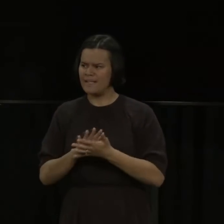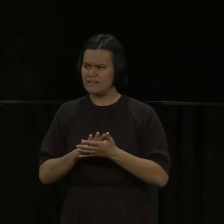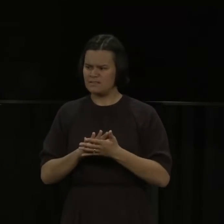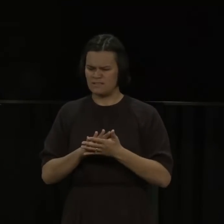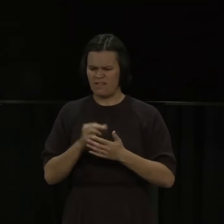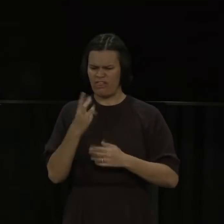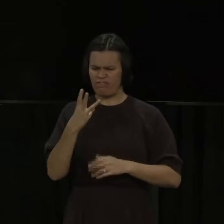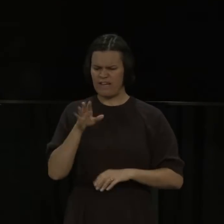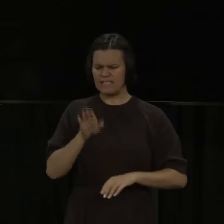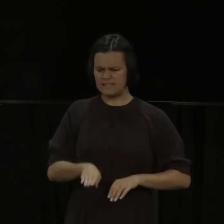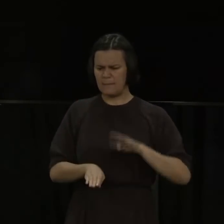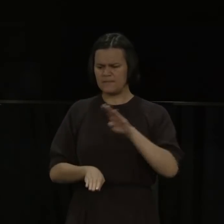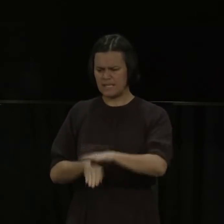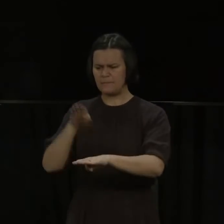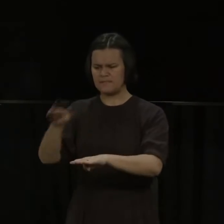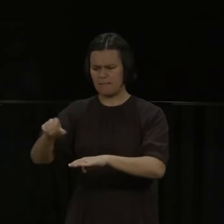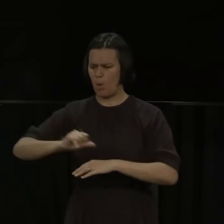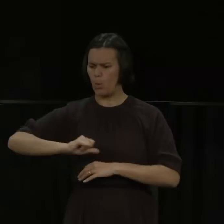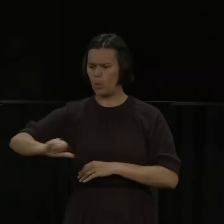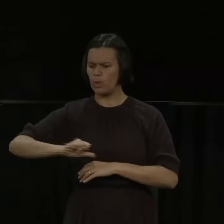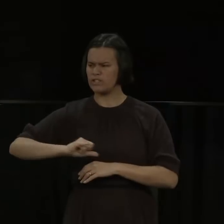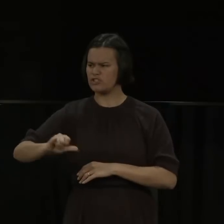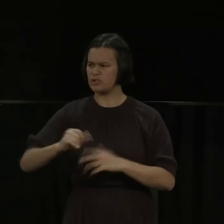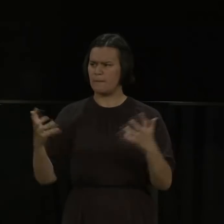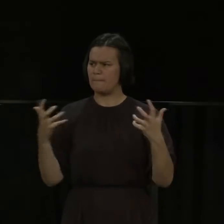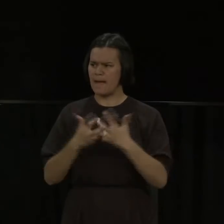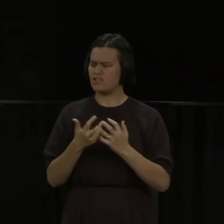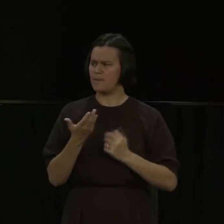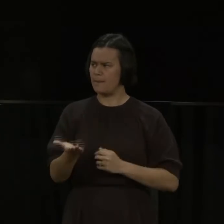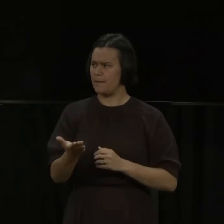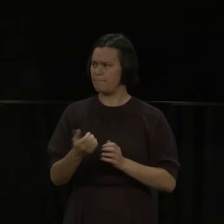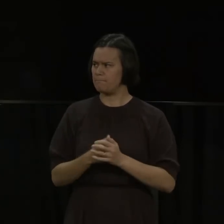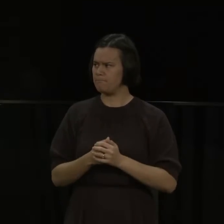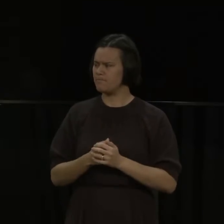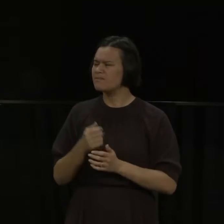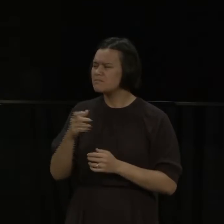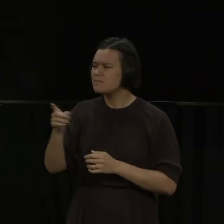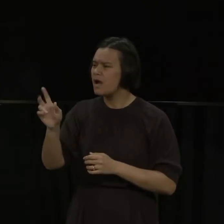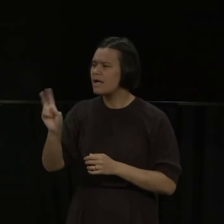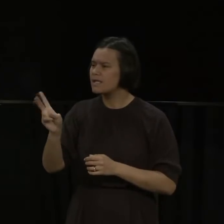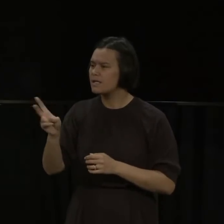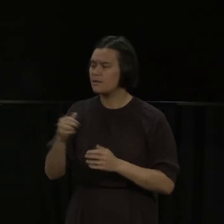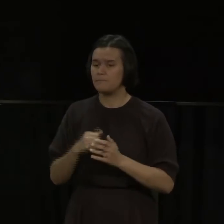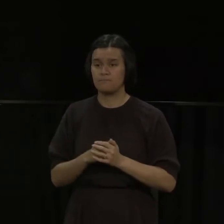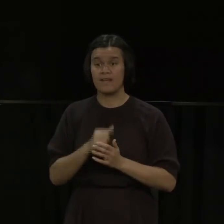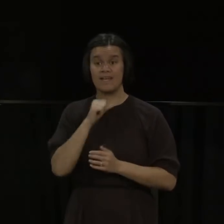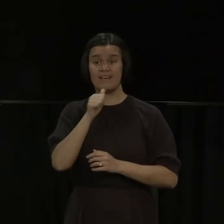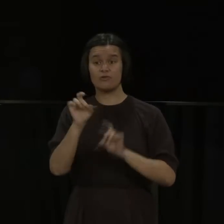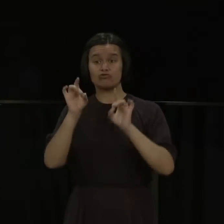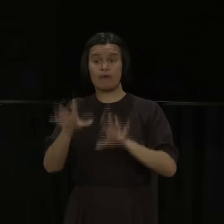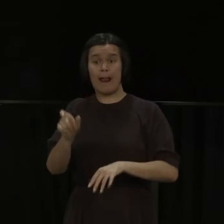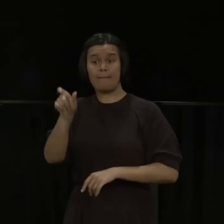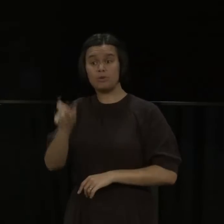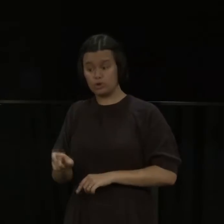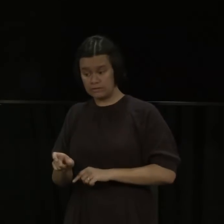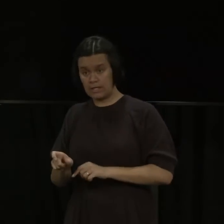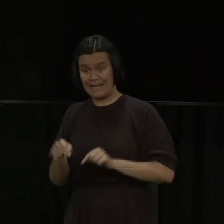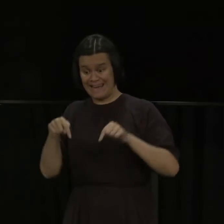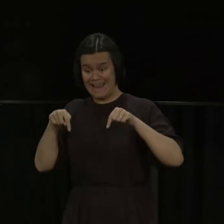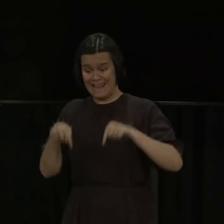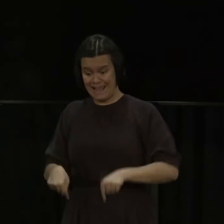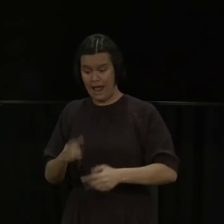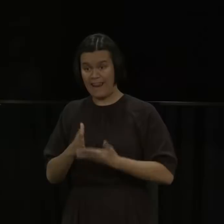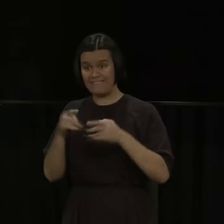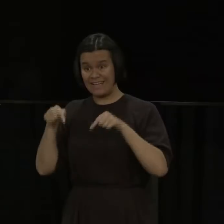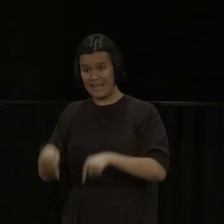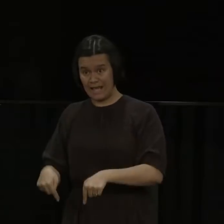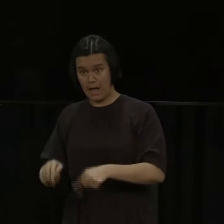come home, would they then be